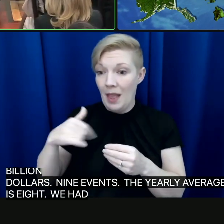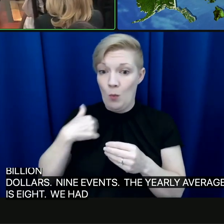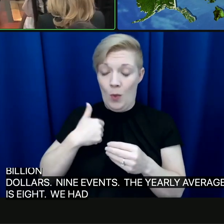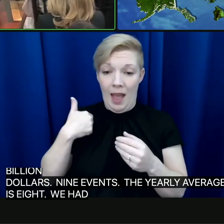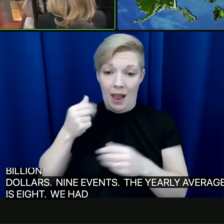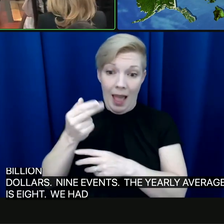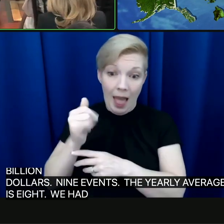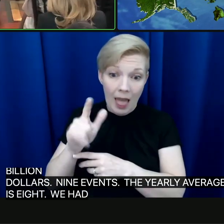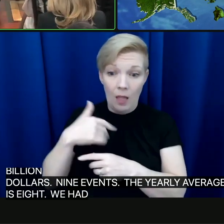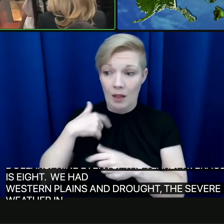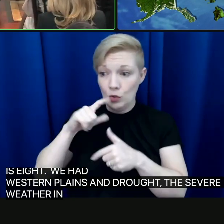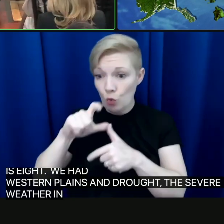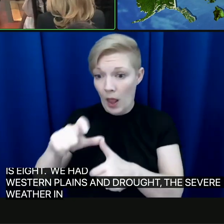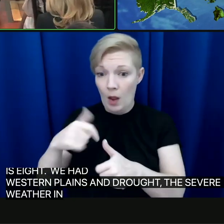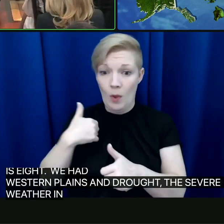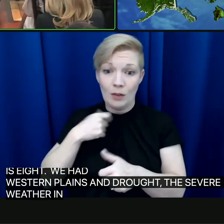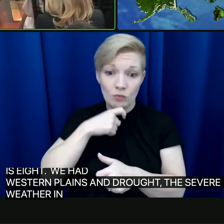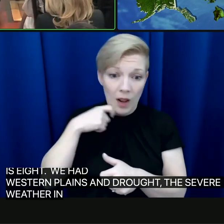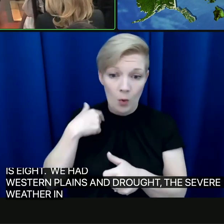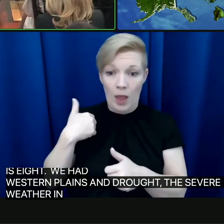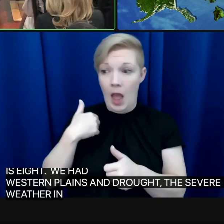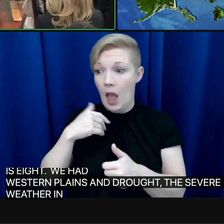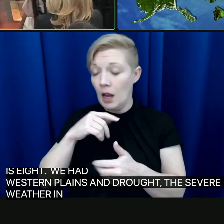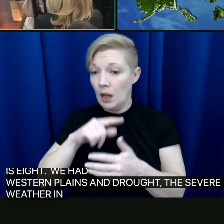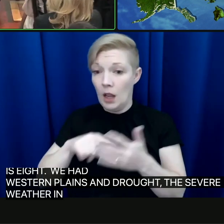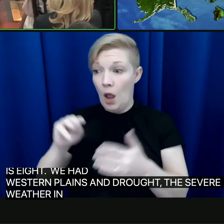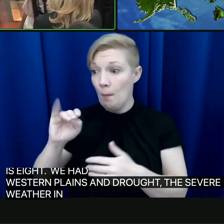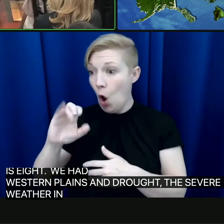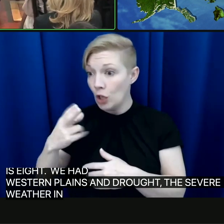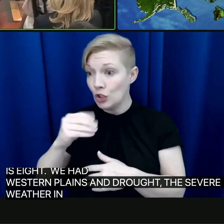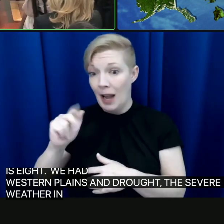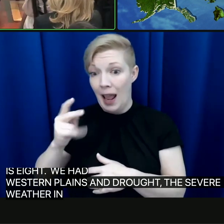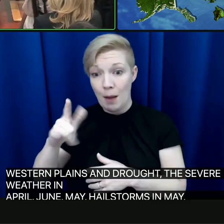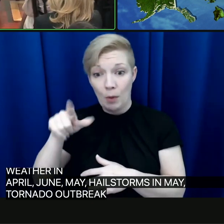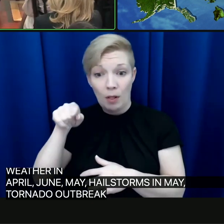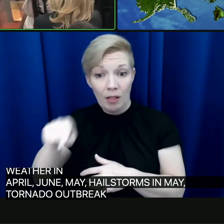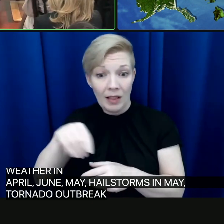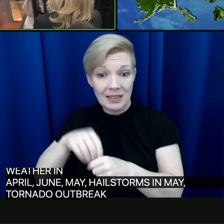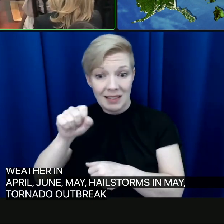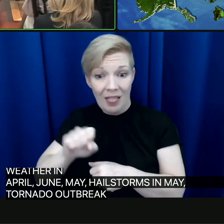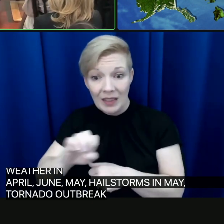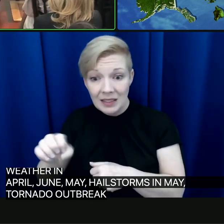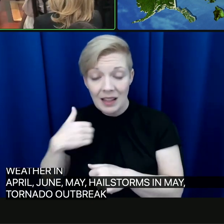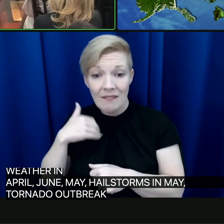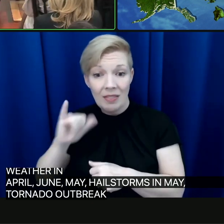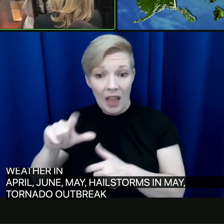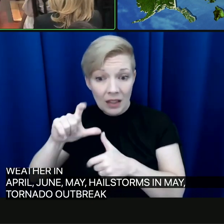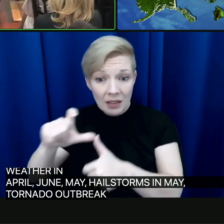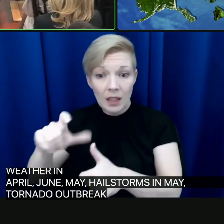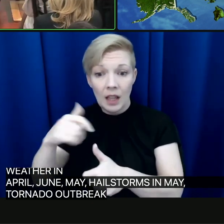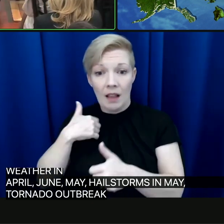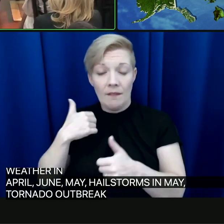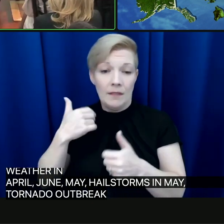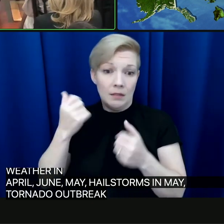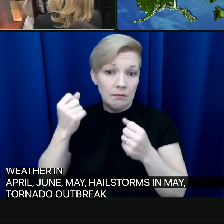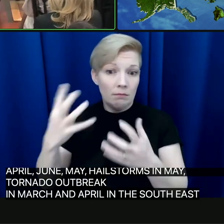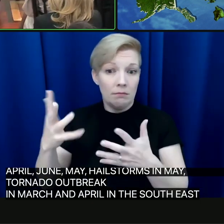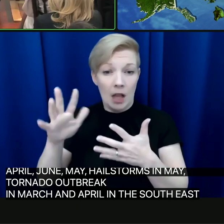tornado outbreaks in March and April in the Southeast and a duration of that long lasting a line of thunderstorms come through.